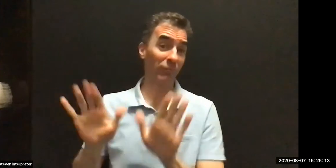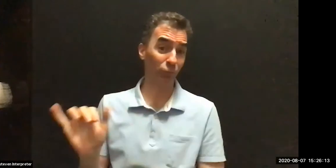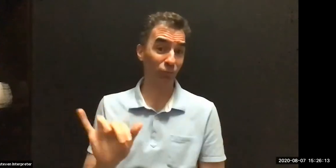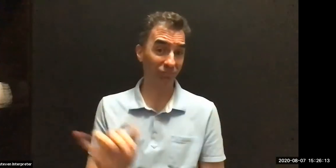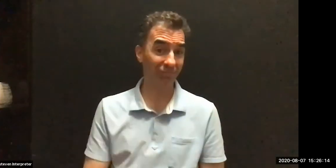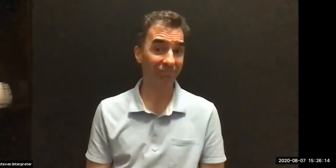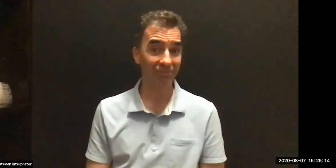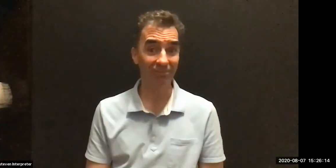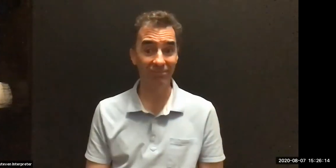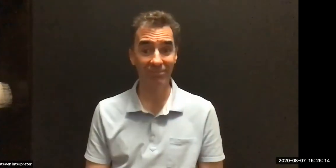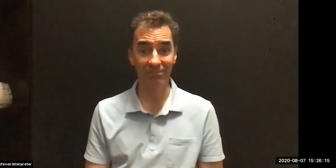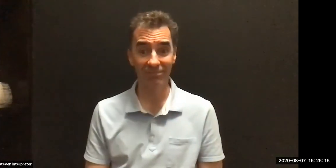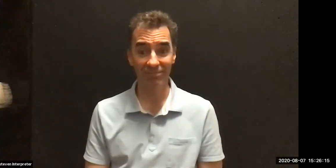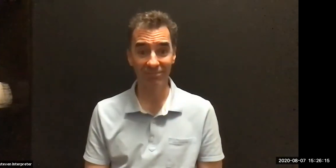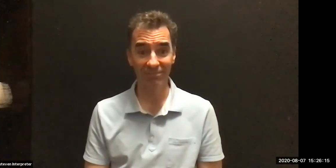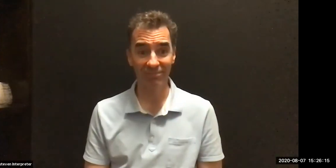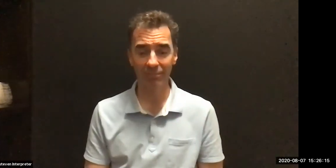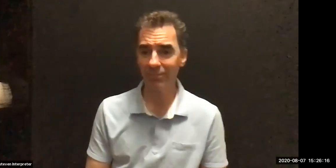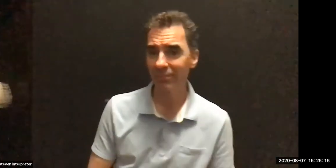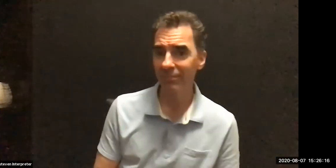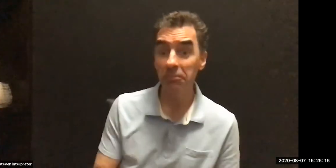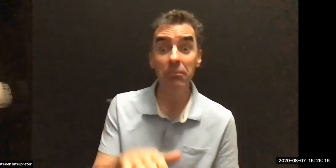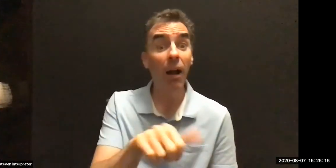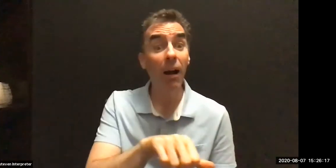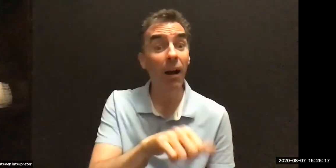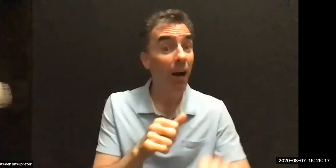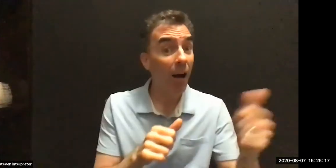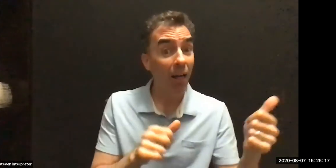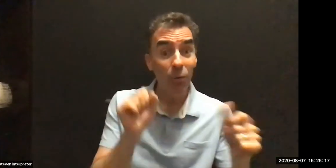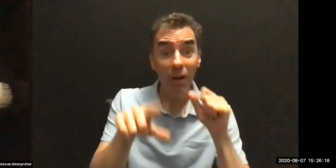Susi Nitzel: Okay, anybody else might be shy. Susi Nitzel: And then you guys aren't shy.